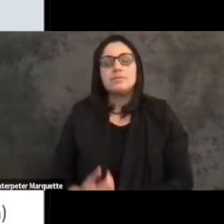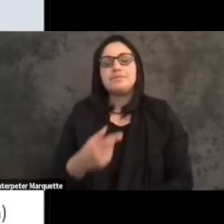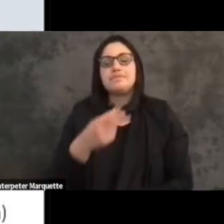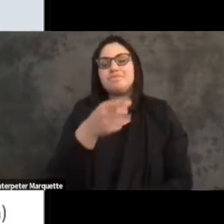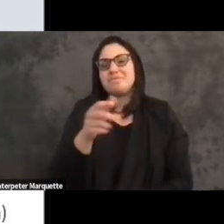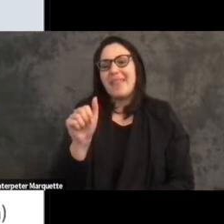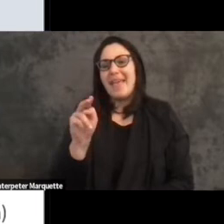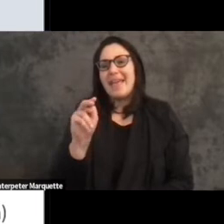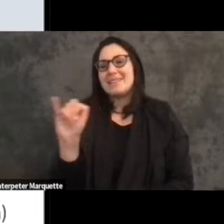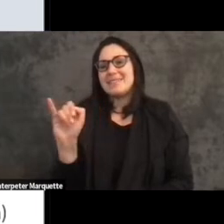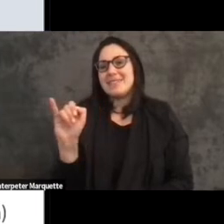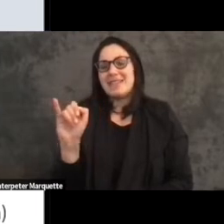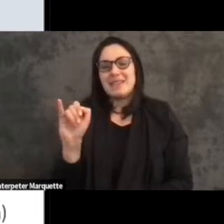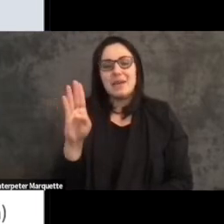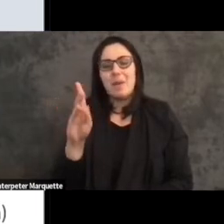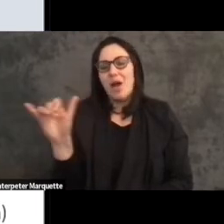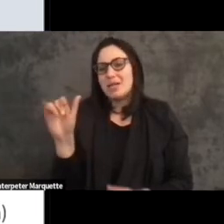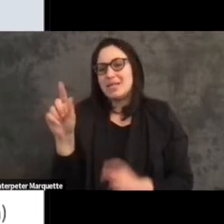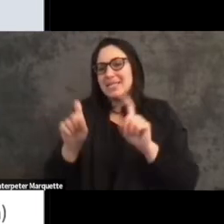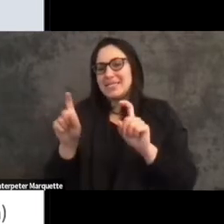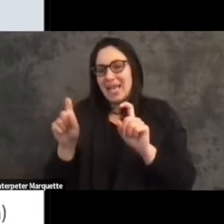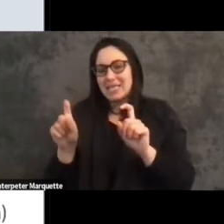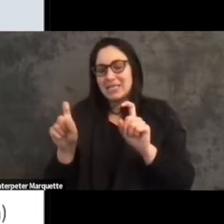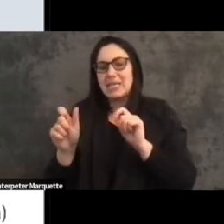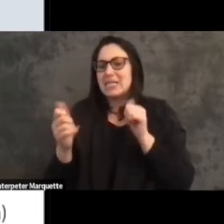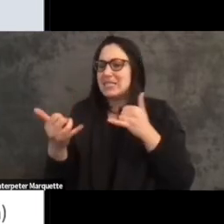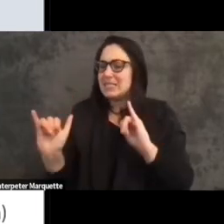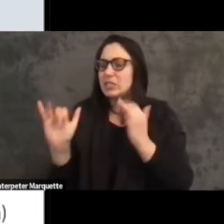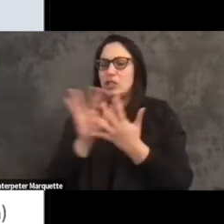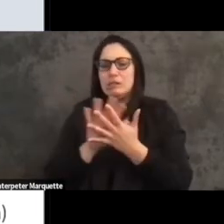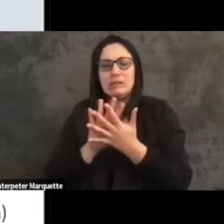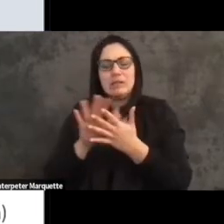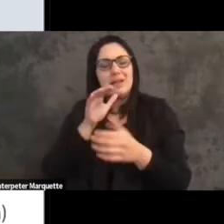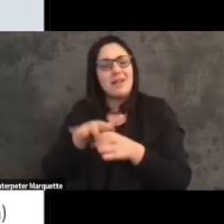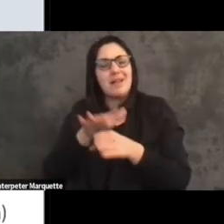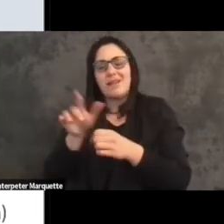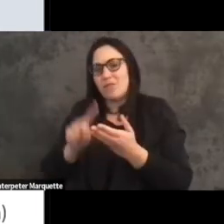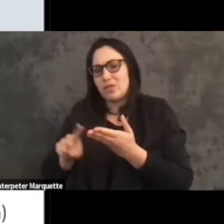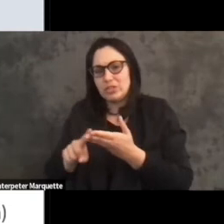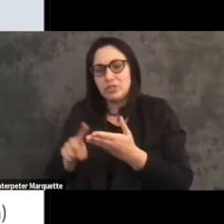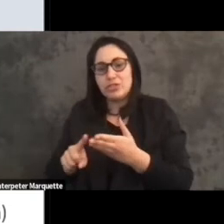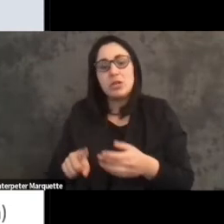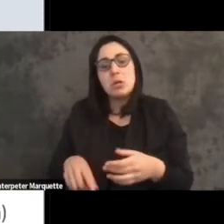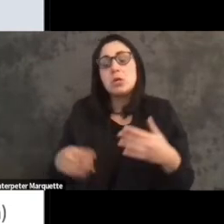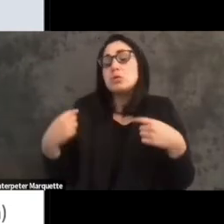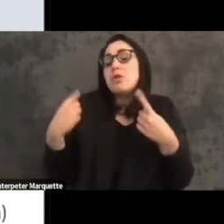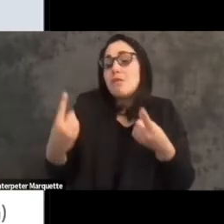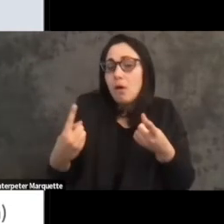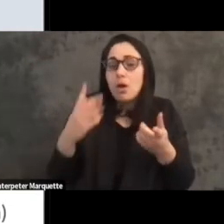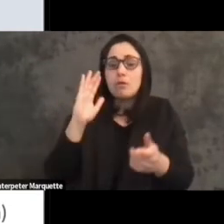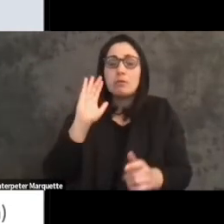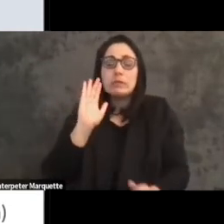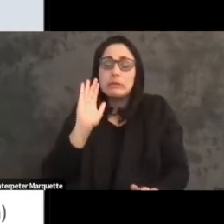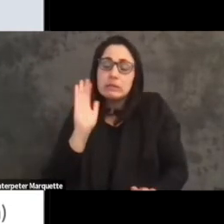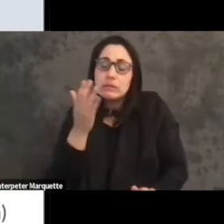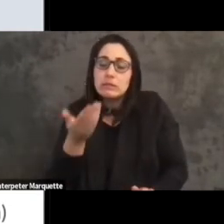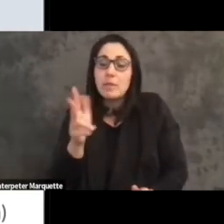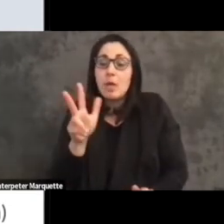go over this in too much detail. But antibody testing is also an area that is a bit fuzzy.